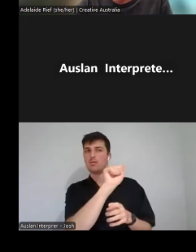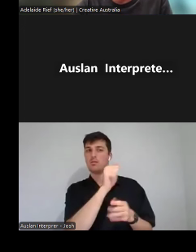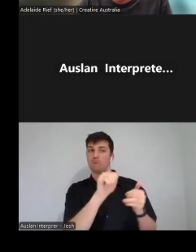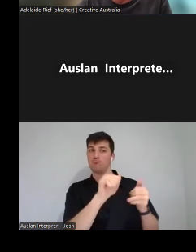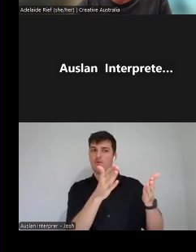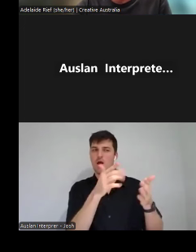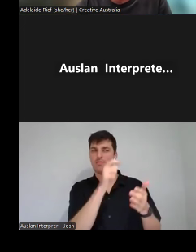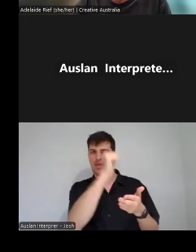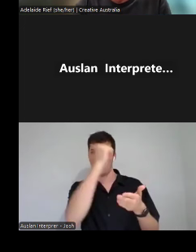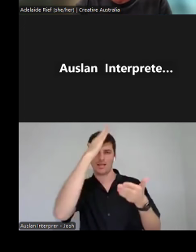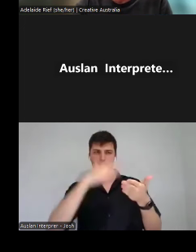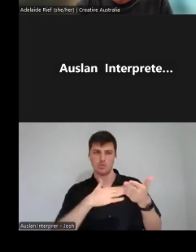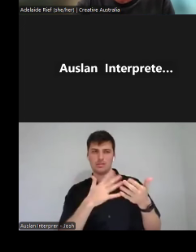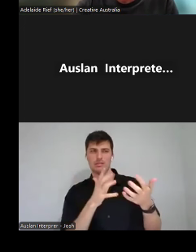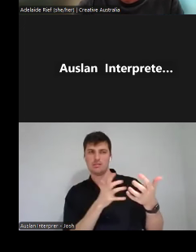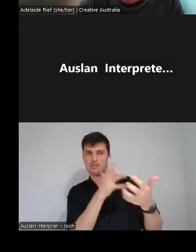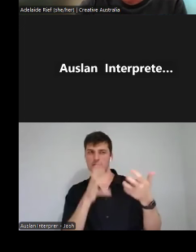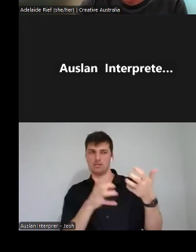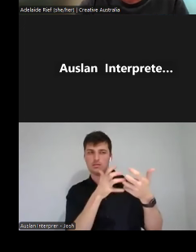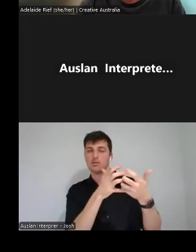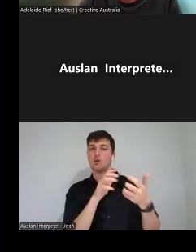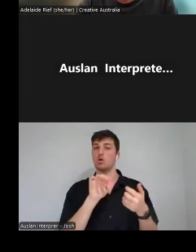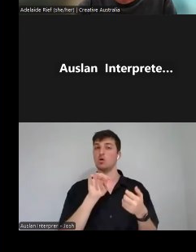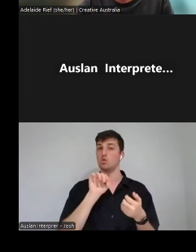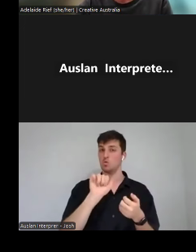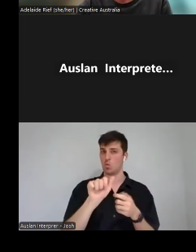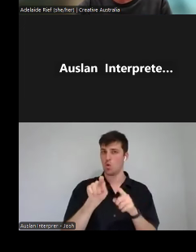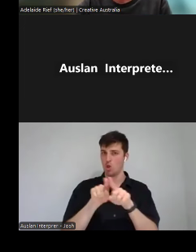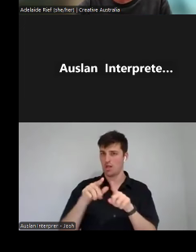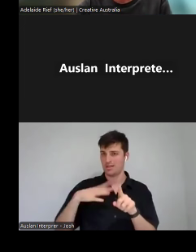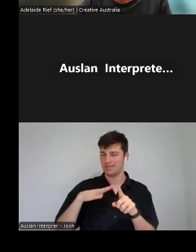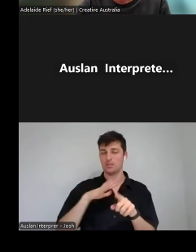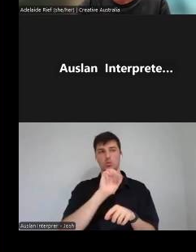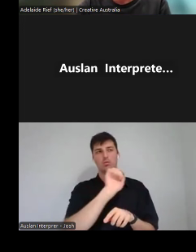your learning needs to the courses that they have available. So please talk to them about